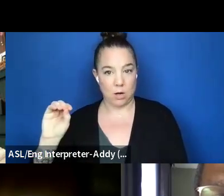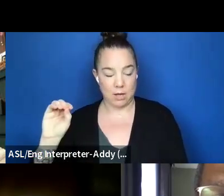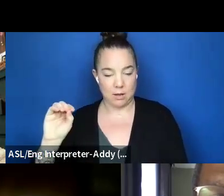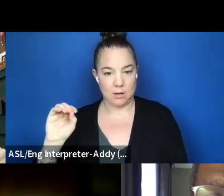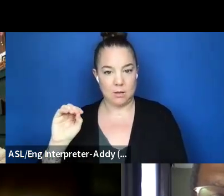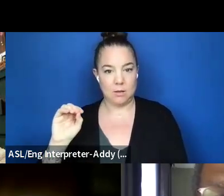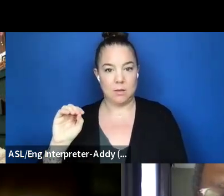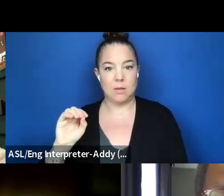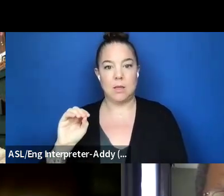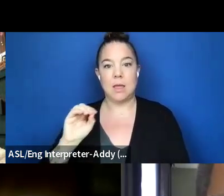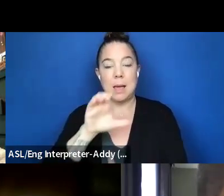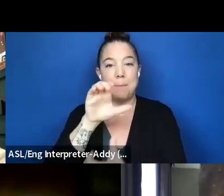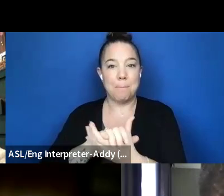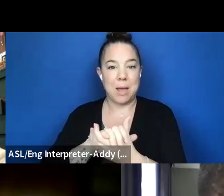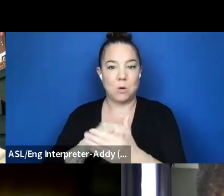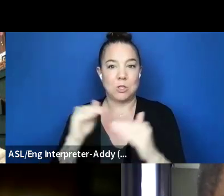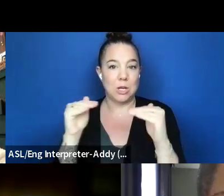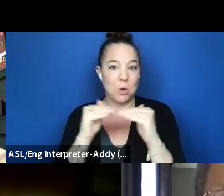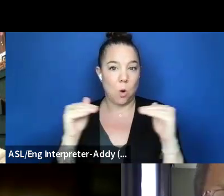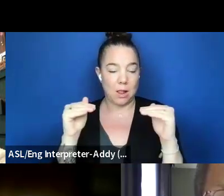Adeleigh Belyeu: marriage equality for disabled Adults act